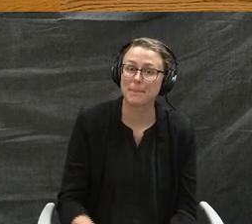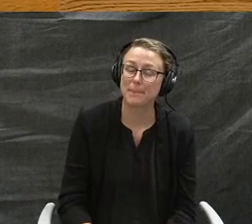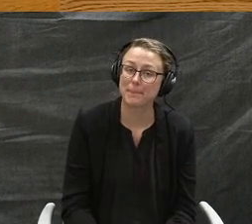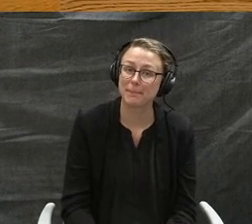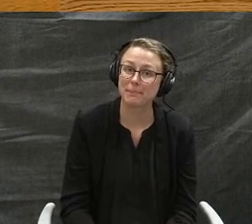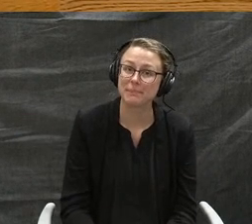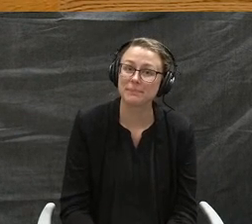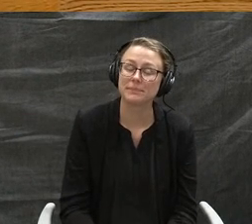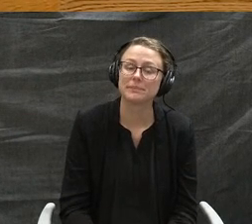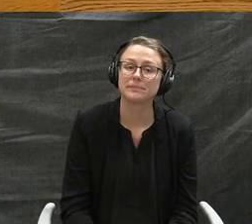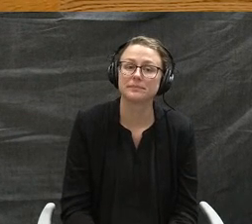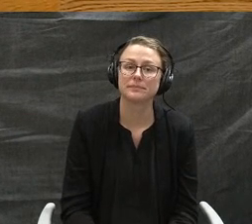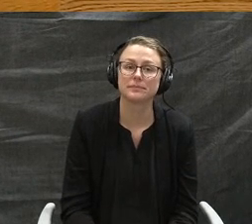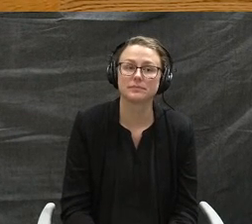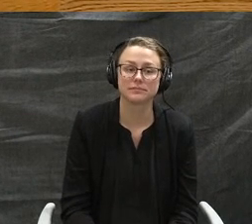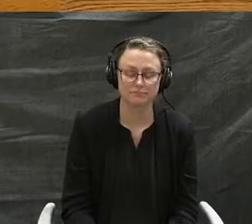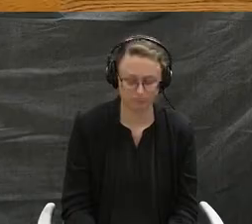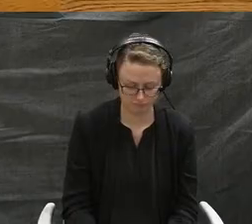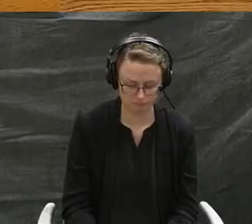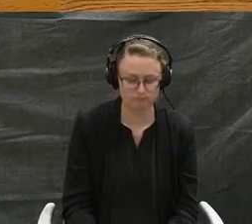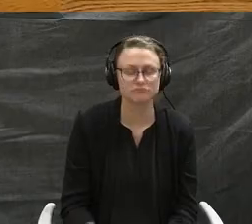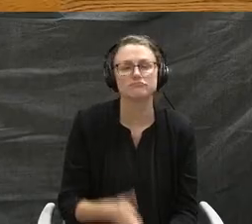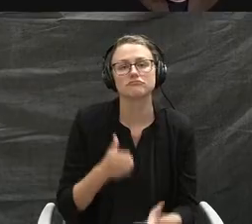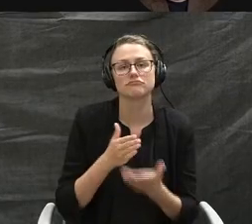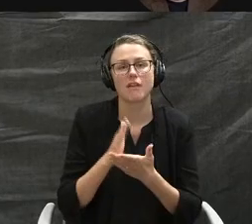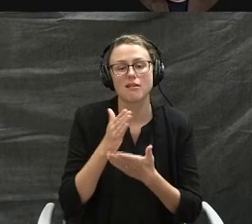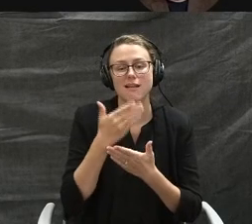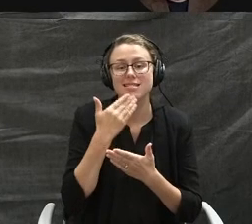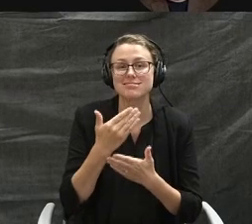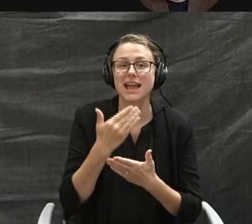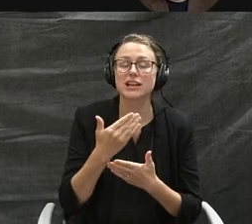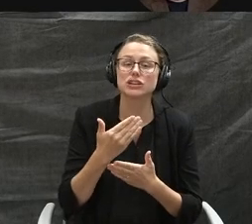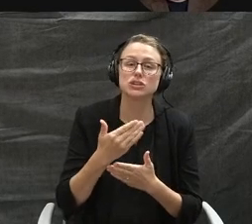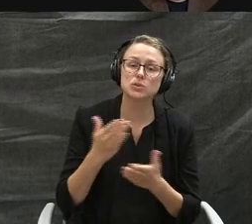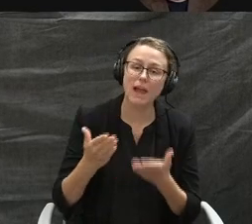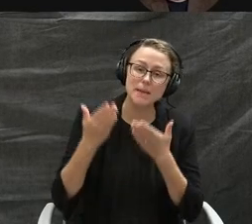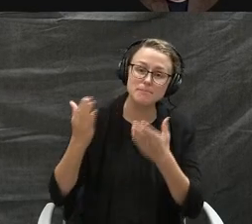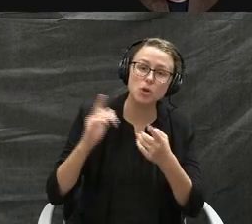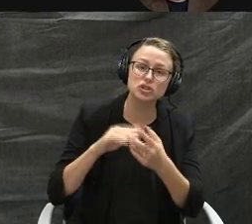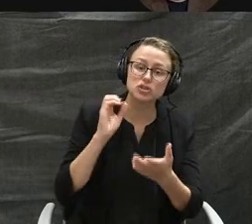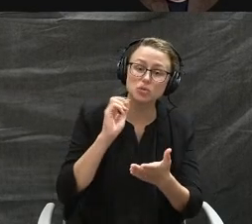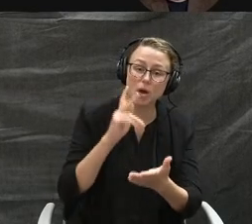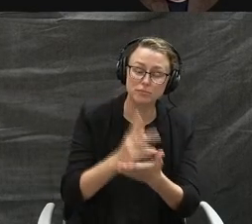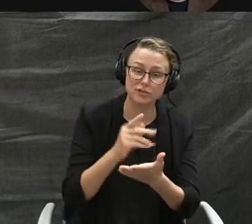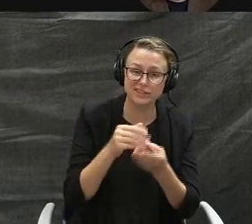Great thank you. May I have a motion to approve the resolution approving joining opioid lawsuit as presented?